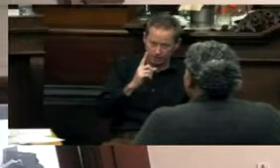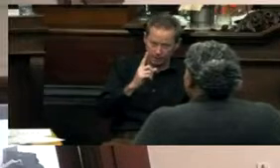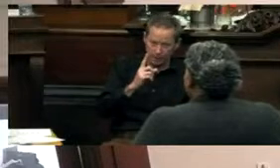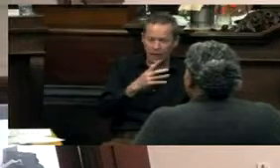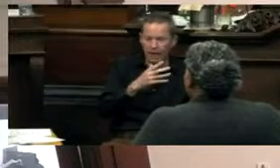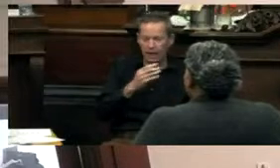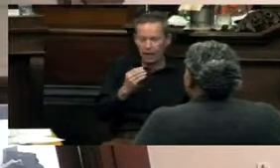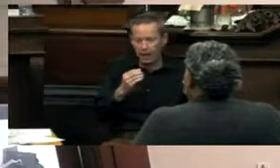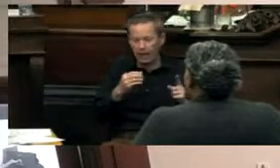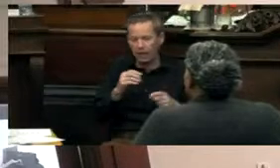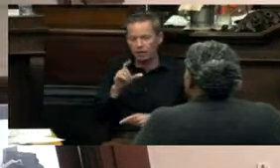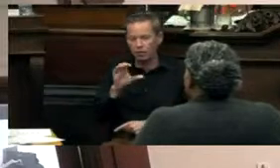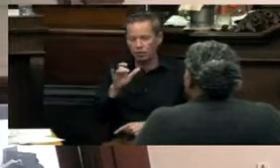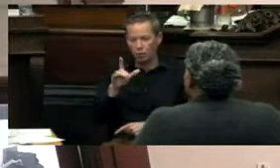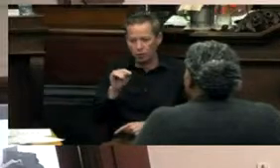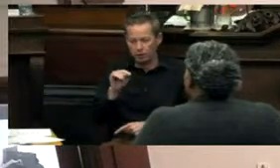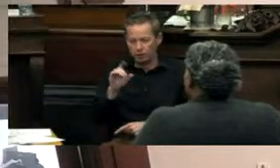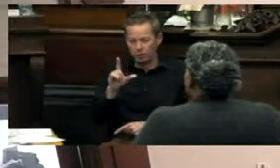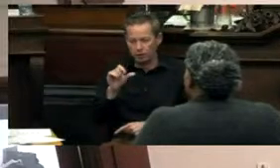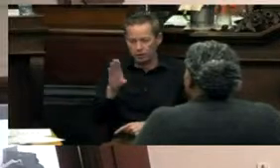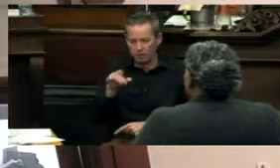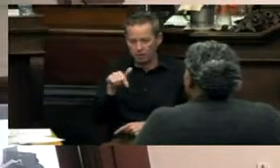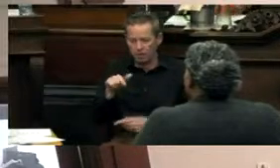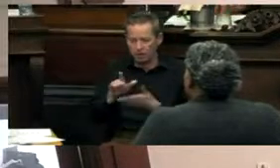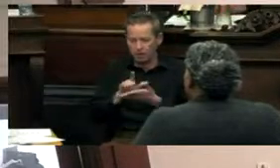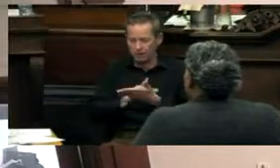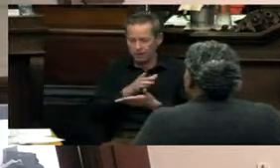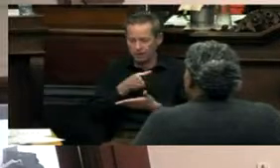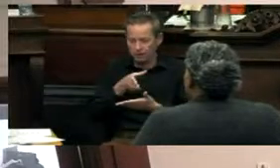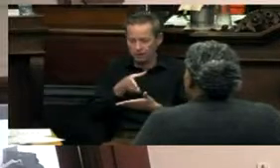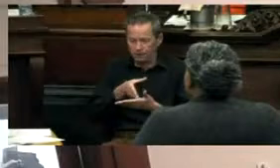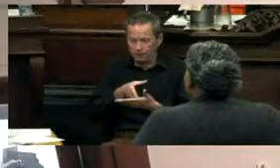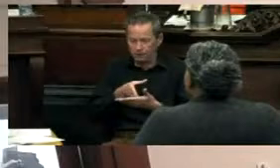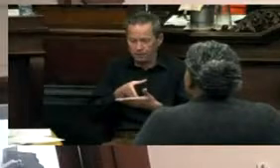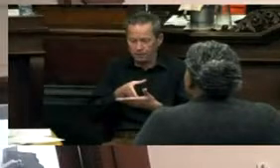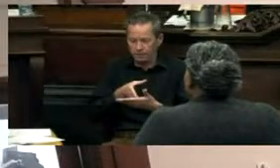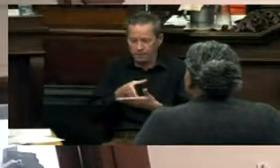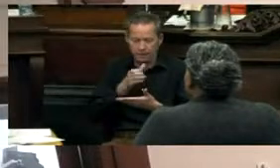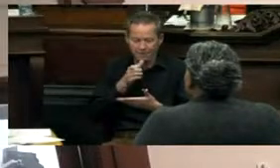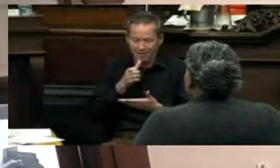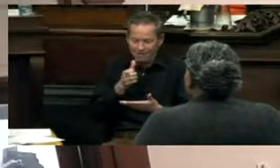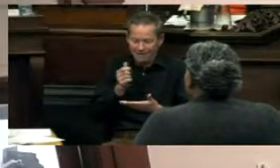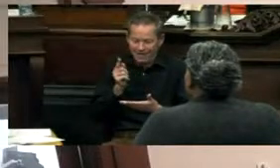PAB and all they hope to